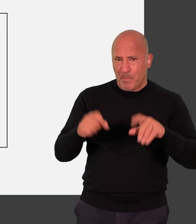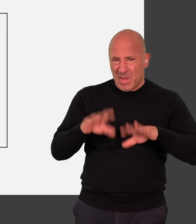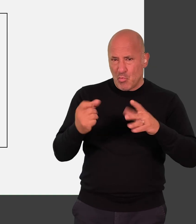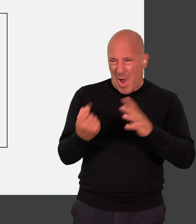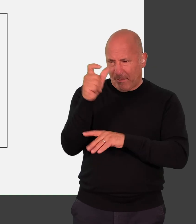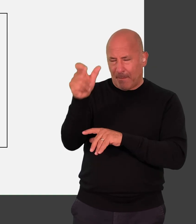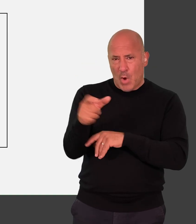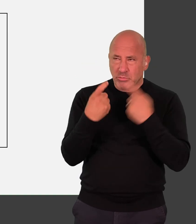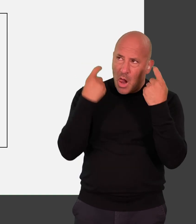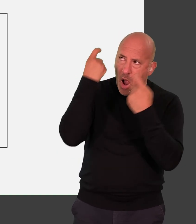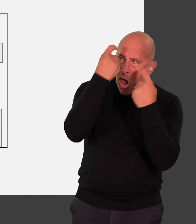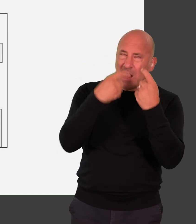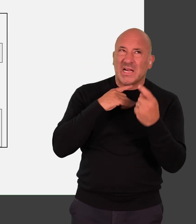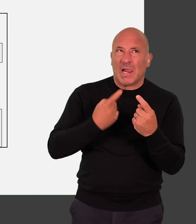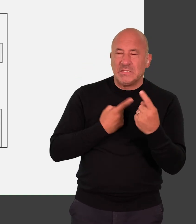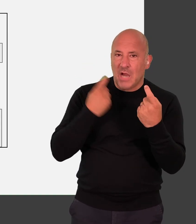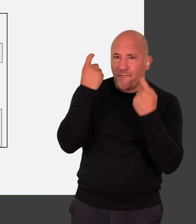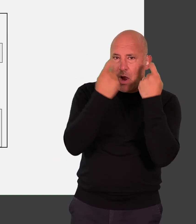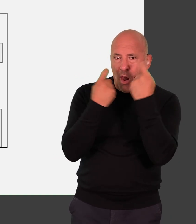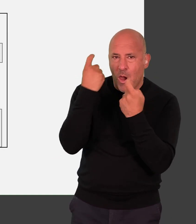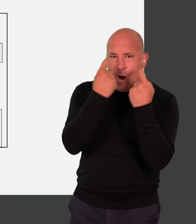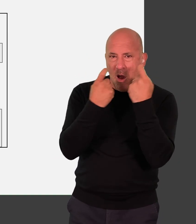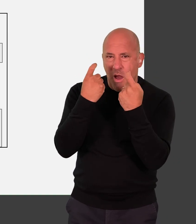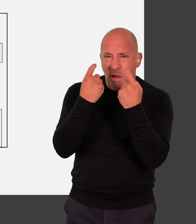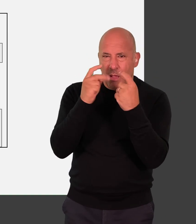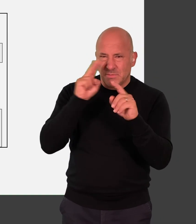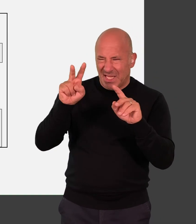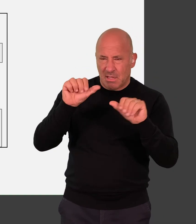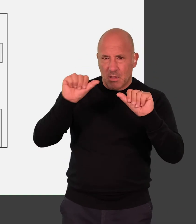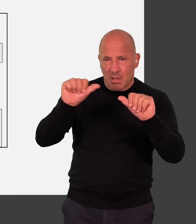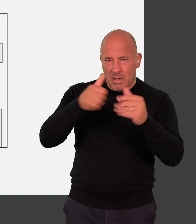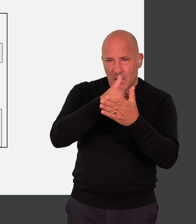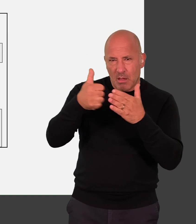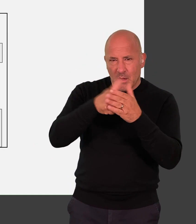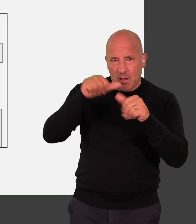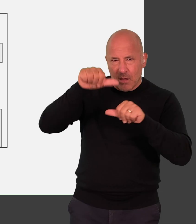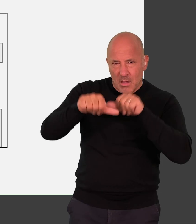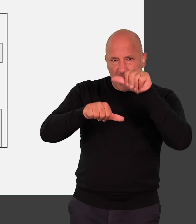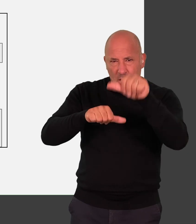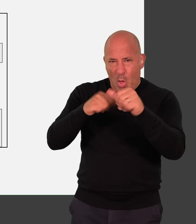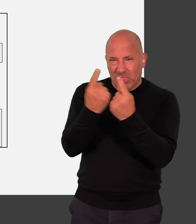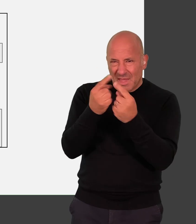to someone with suicidal thinking, they may see typical patterns or features.